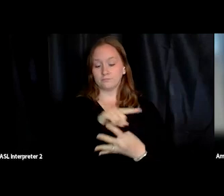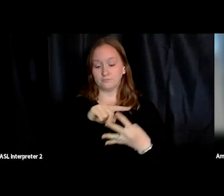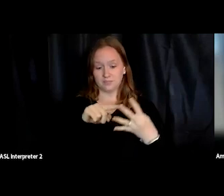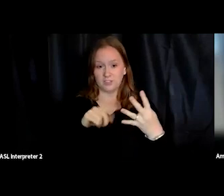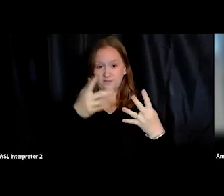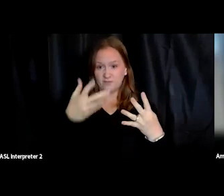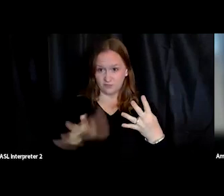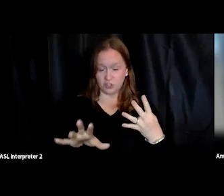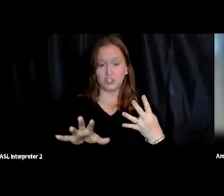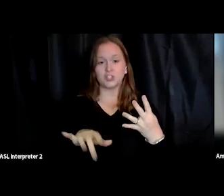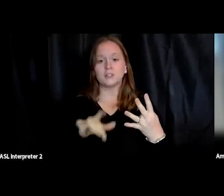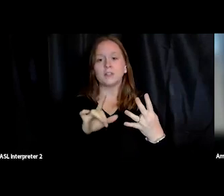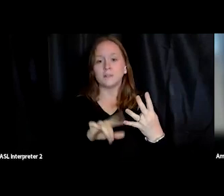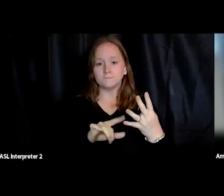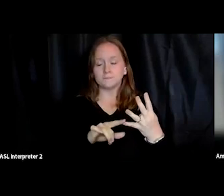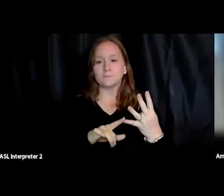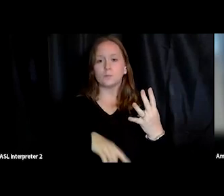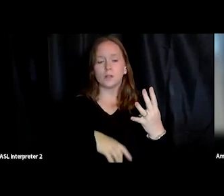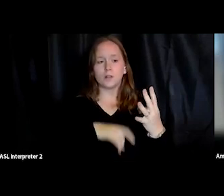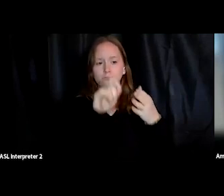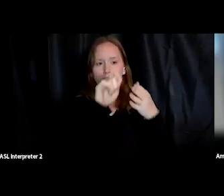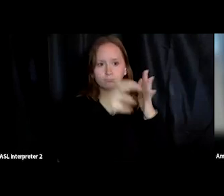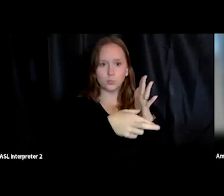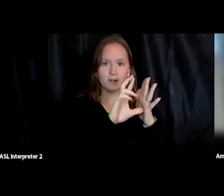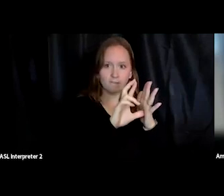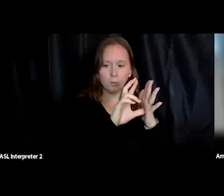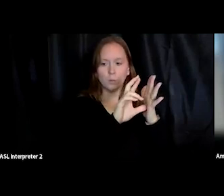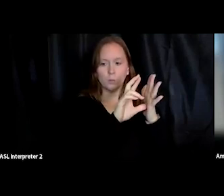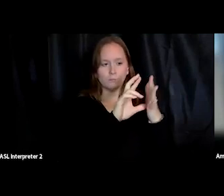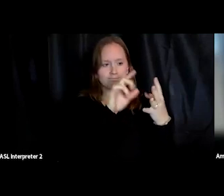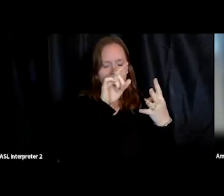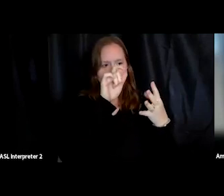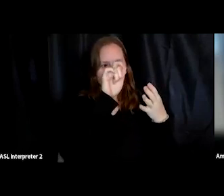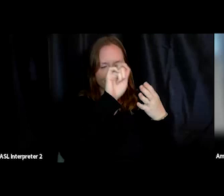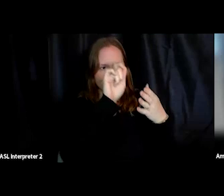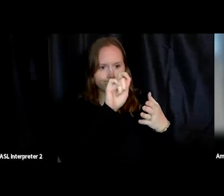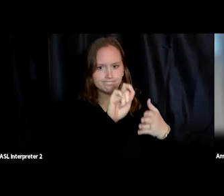of the medical summary report and review ways you can think about all of the information